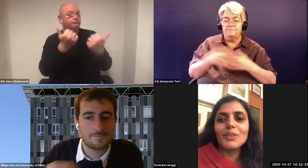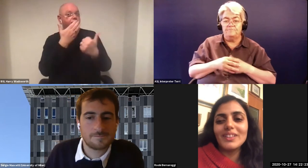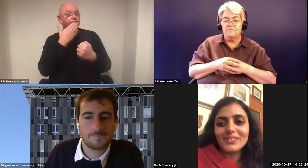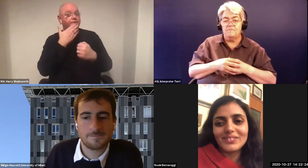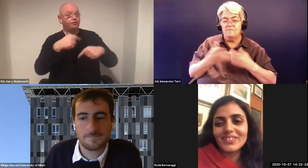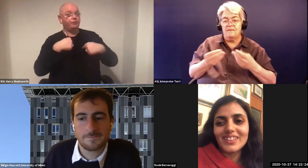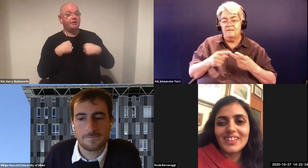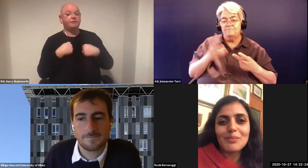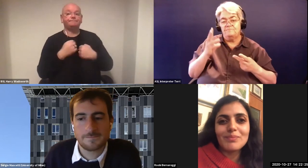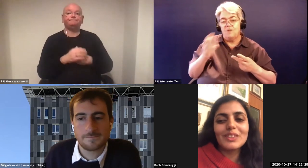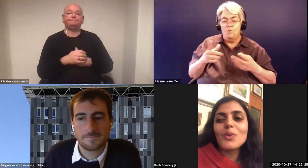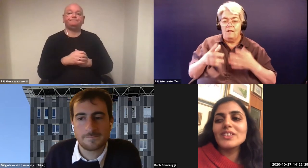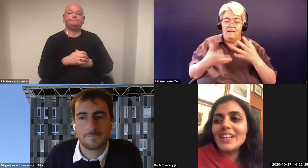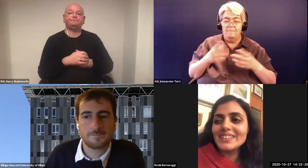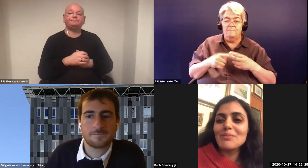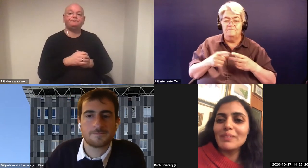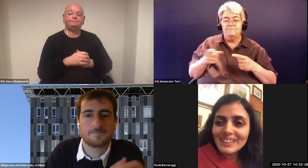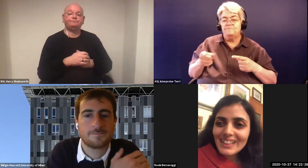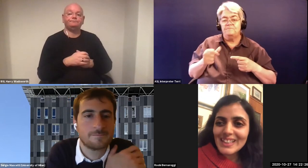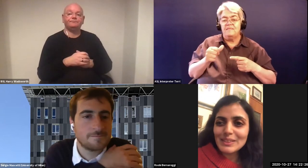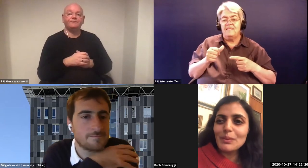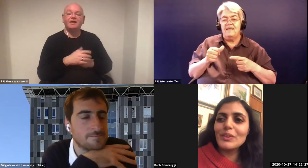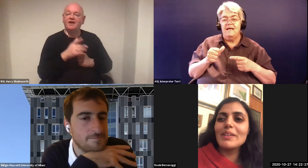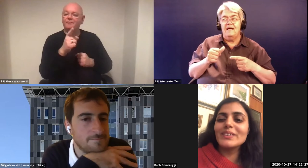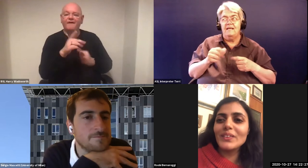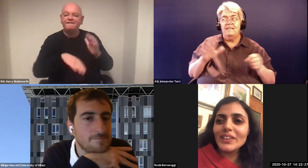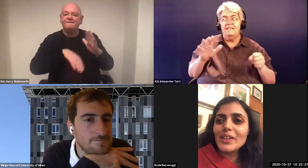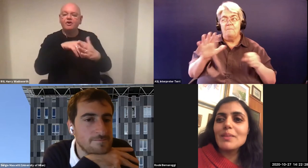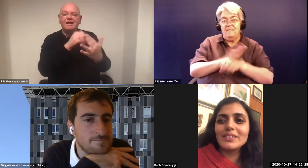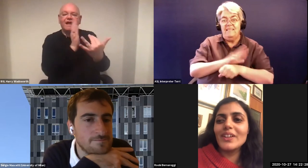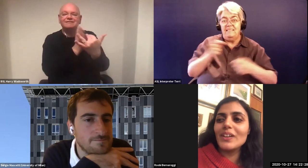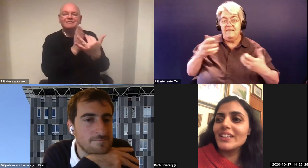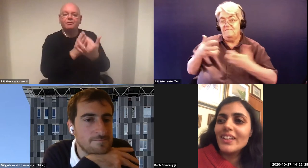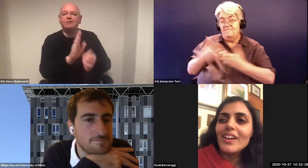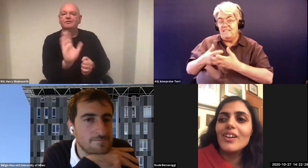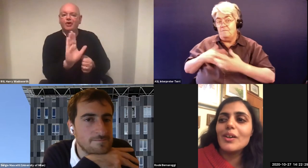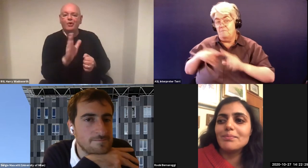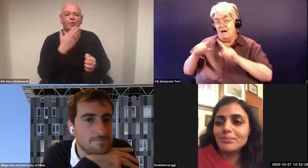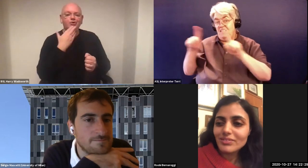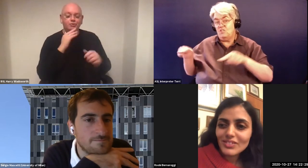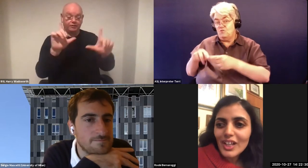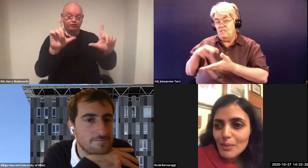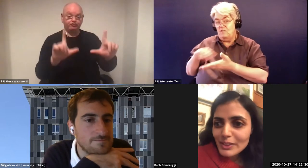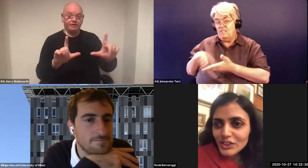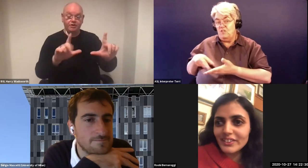well it was not completely accessible with my screen reader but I really appreciated